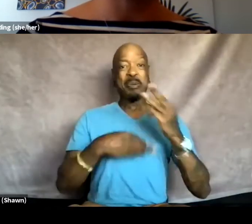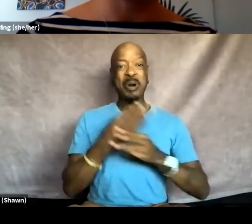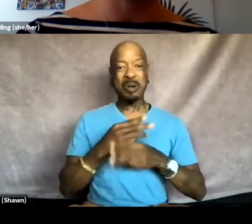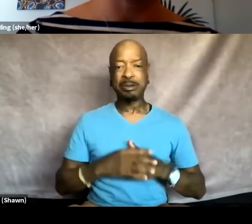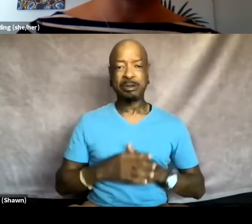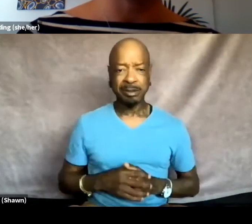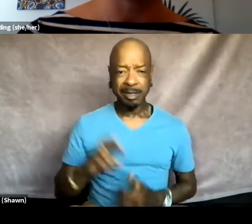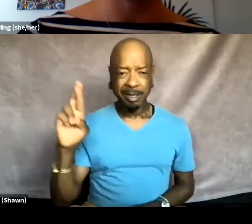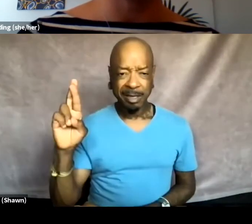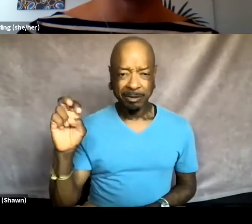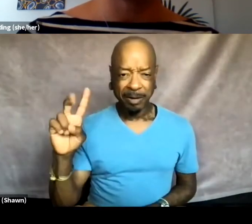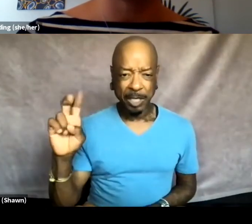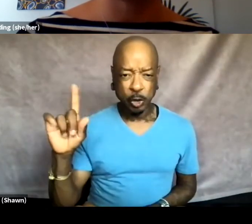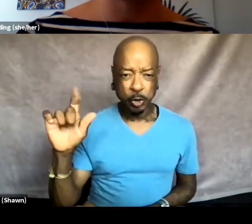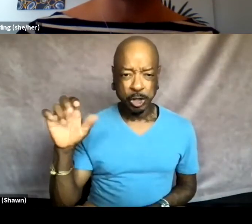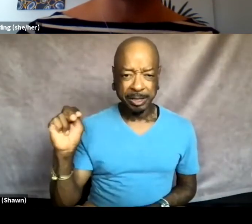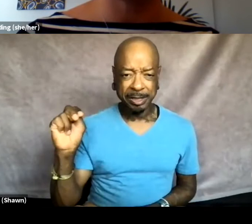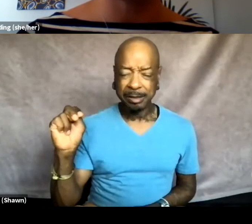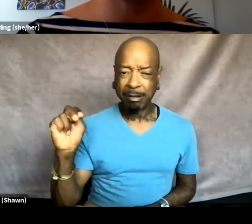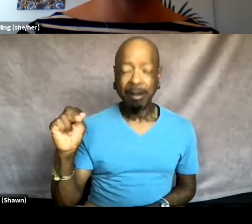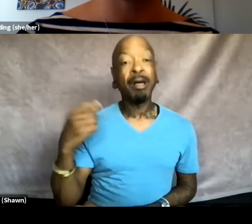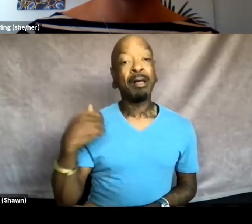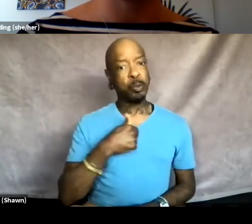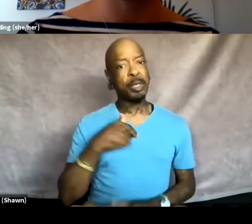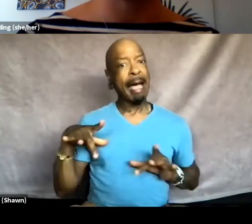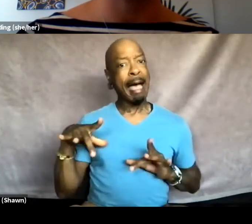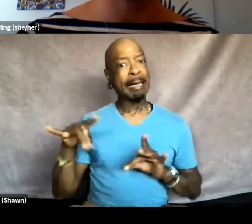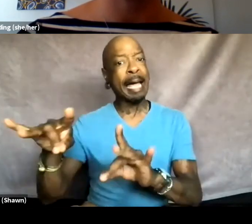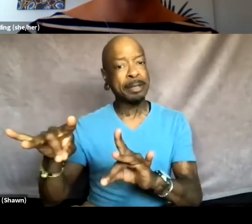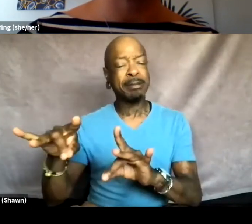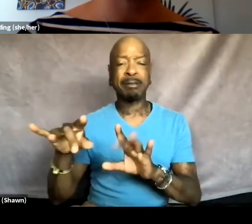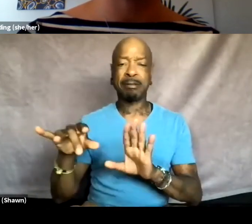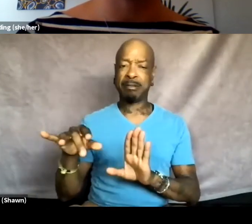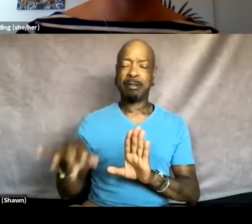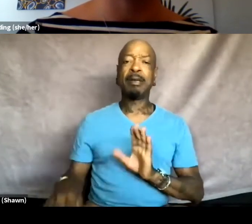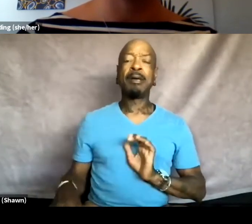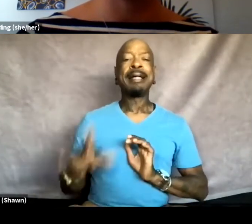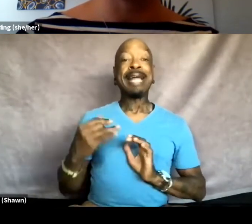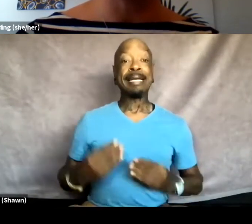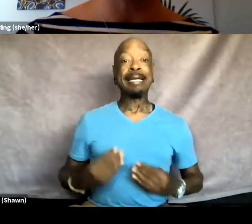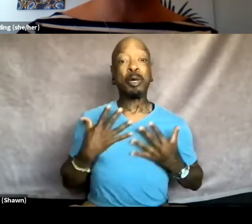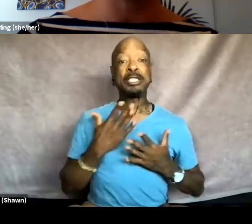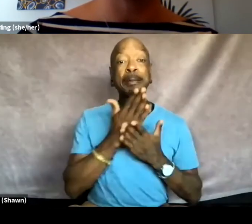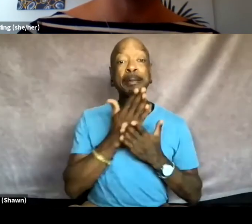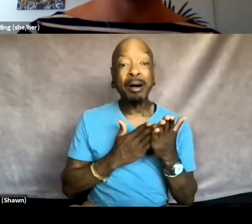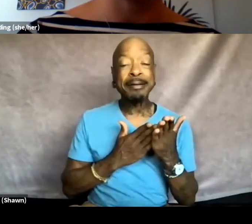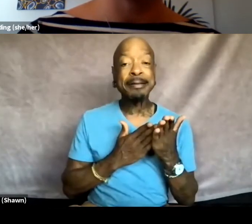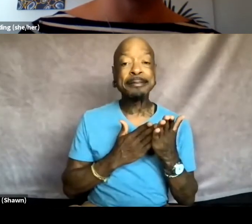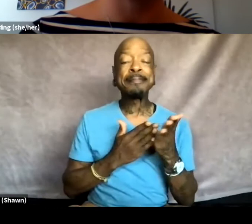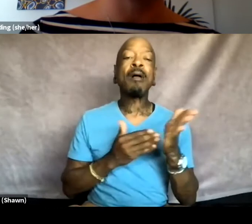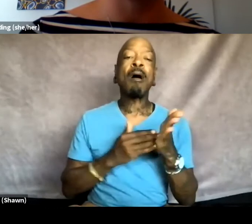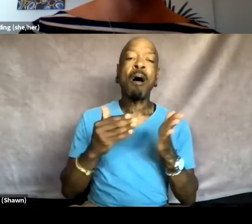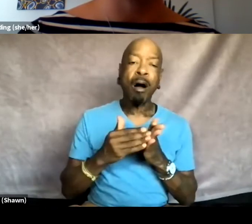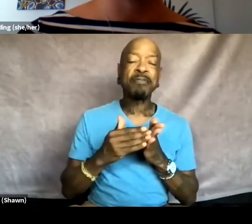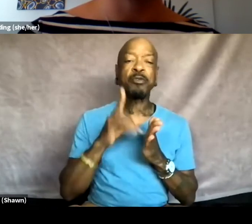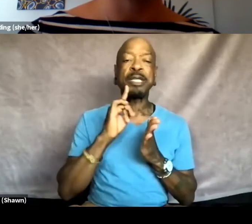Keah Brown: Is that we adapt to it and that inspiration porn often takes away our autonomy,